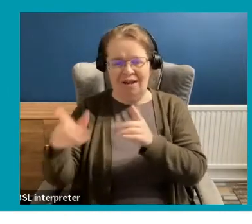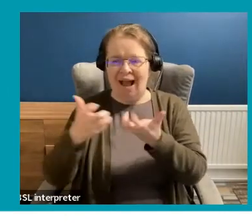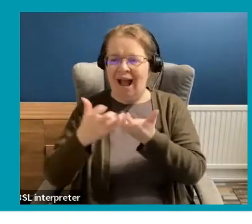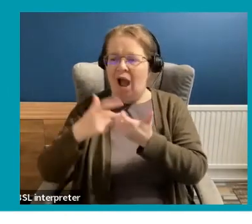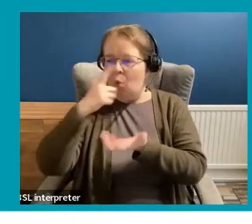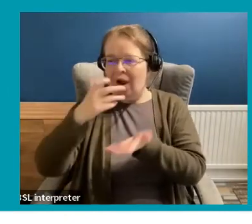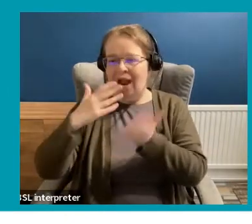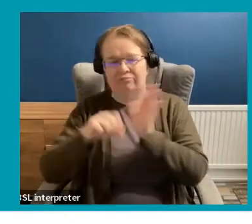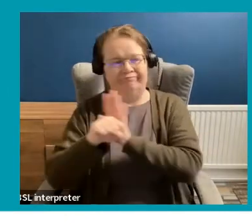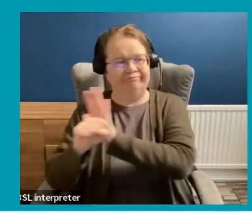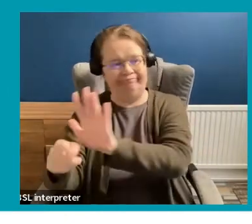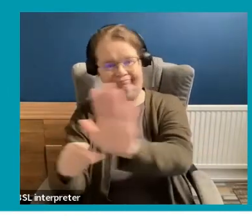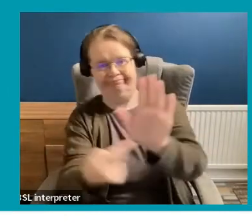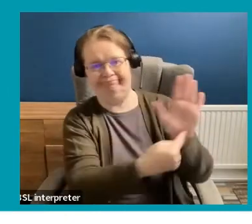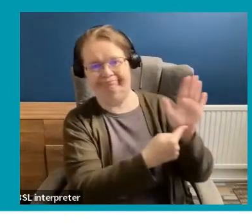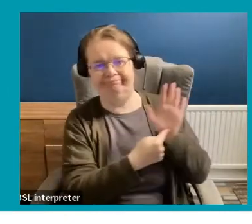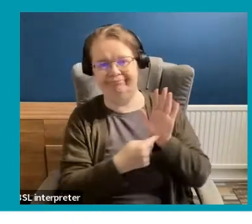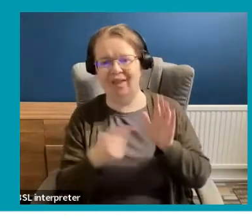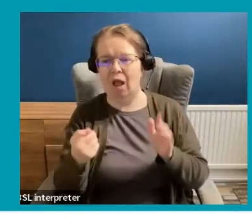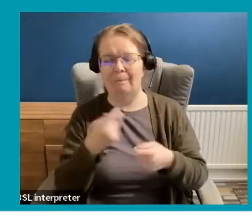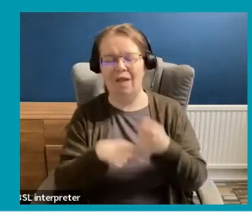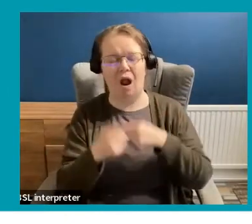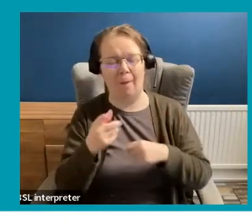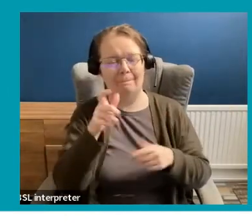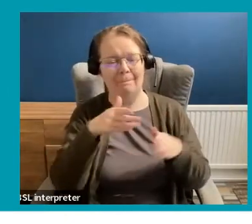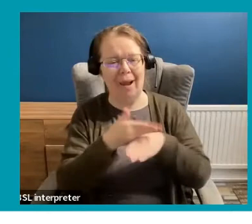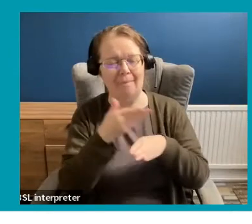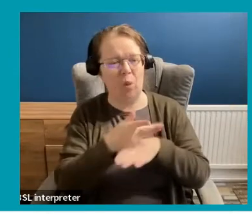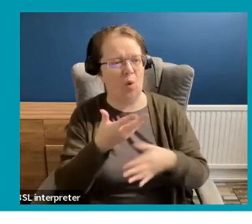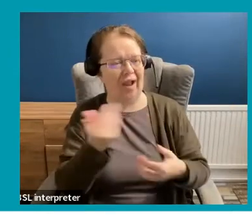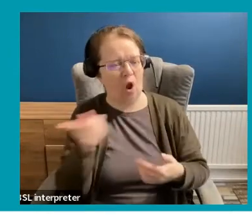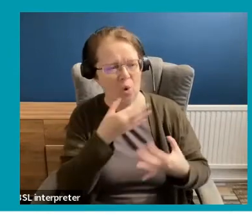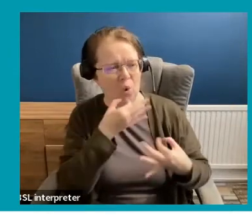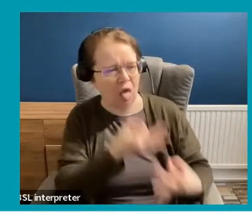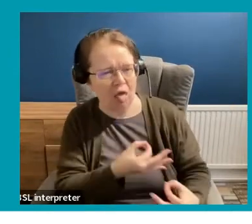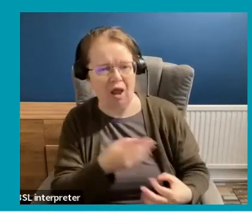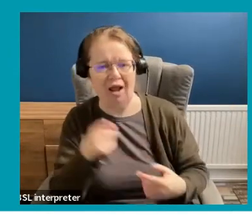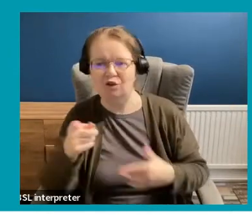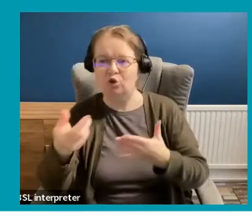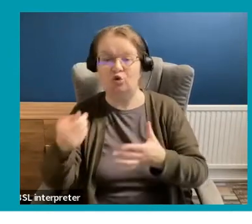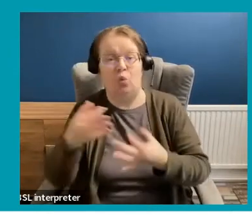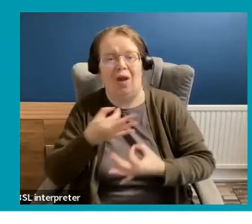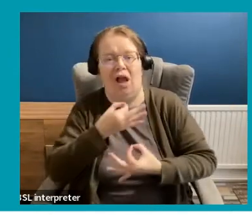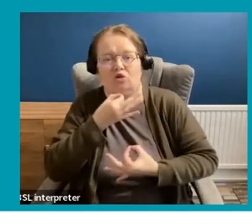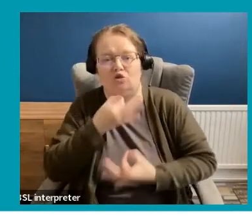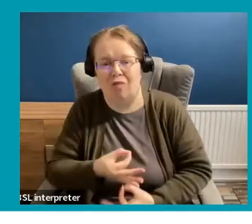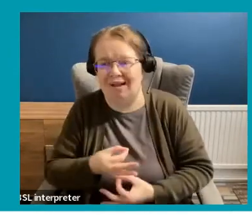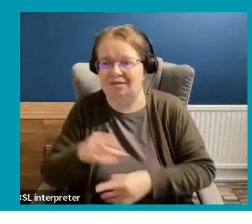So that you can be an attractive employer and you attract diverse talent to your business.